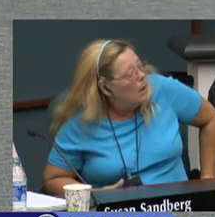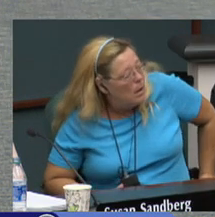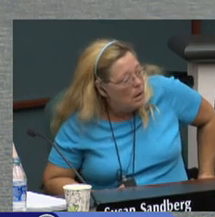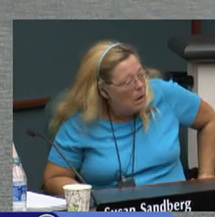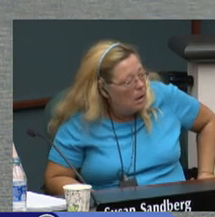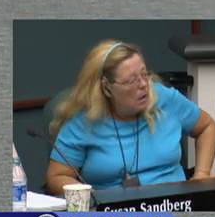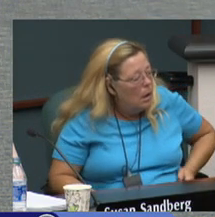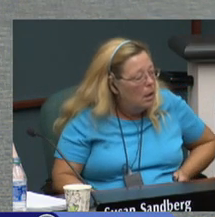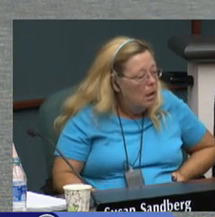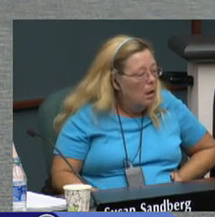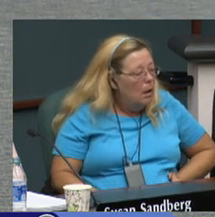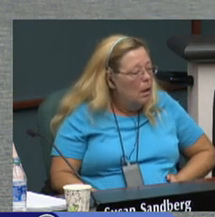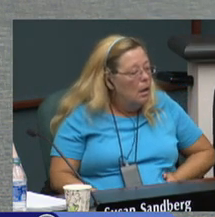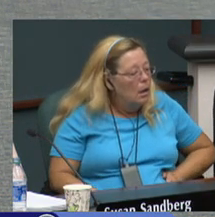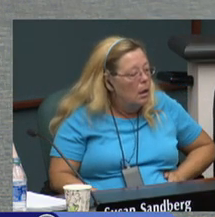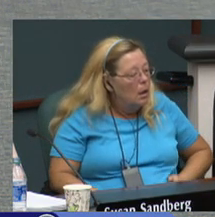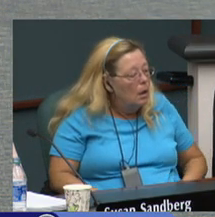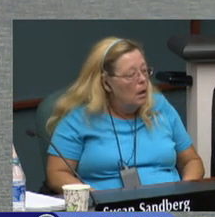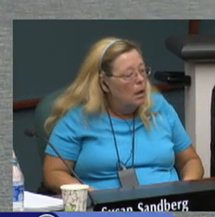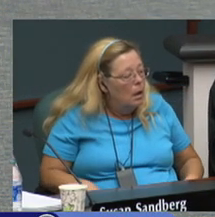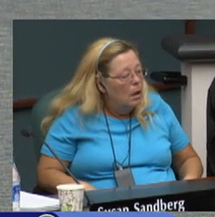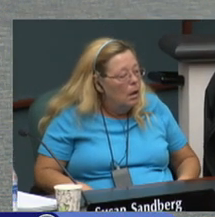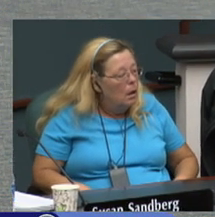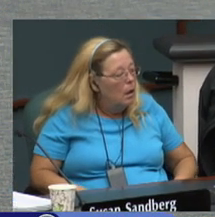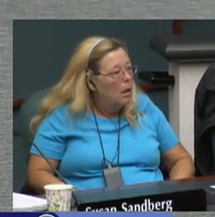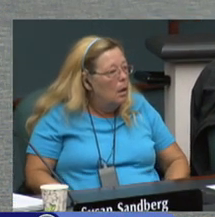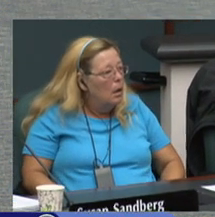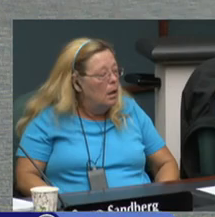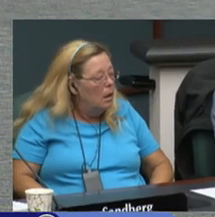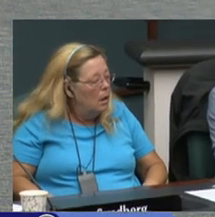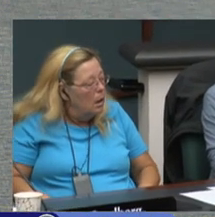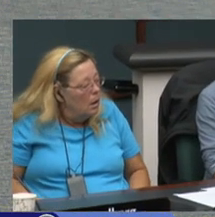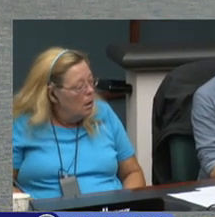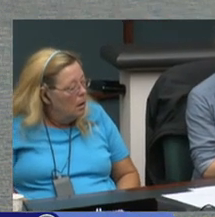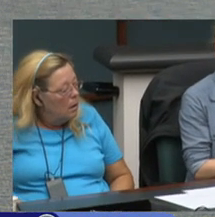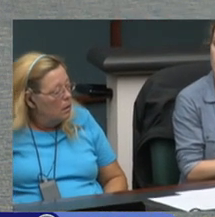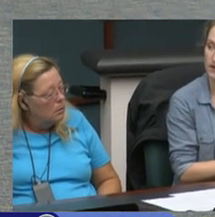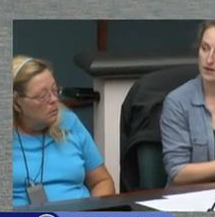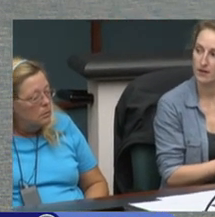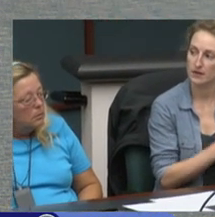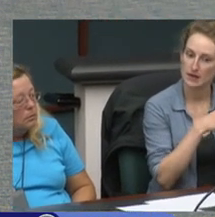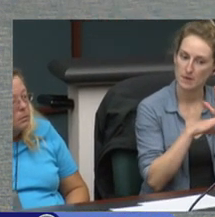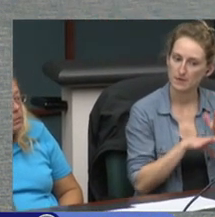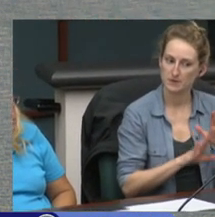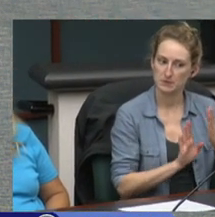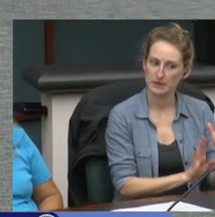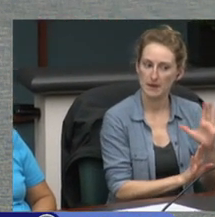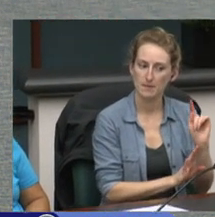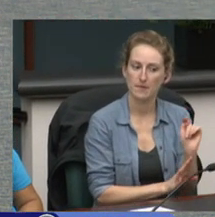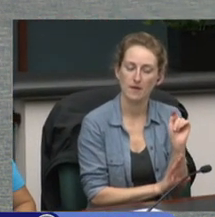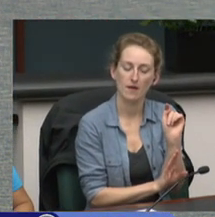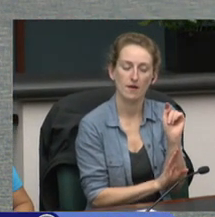in the infield subdivision or not but to go along with what Miss clothier said